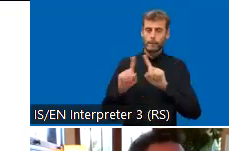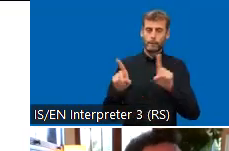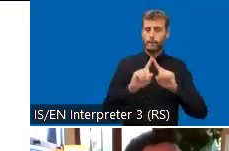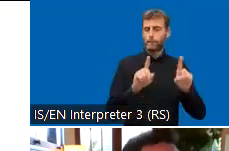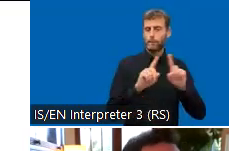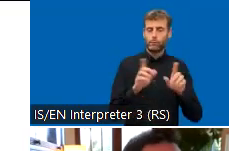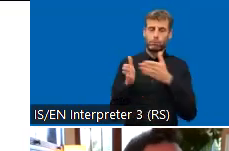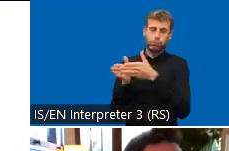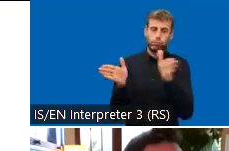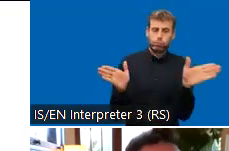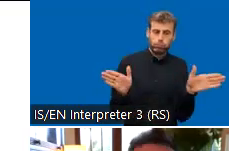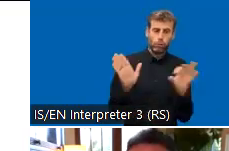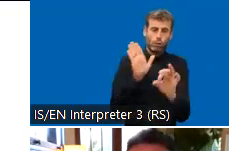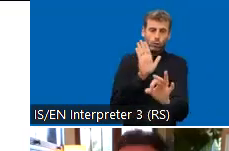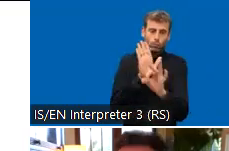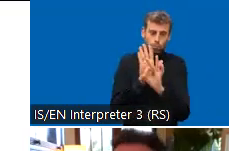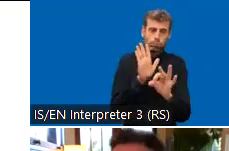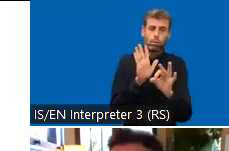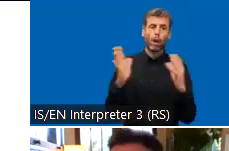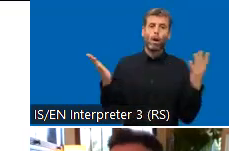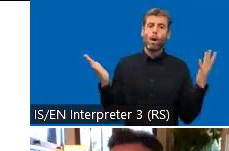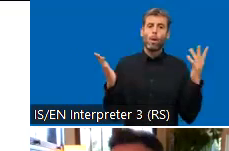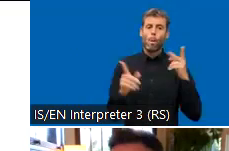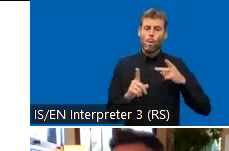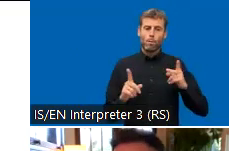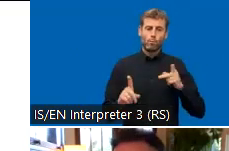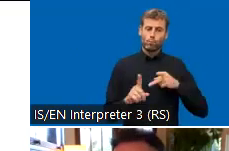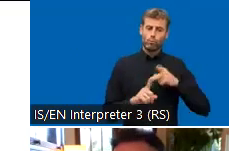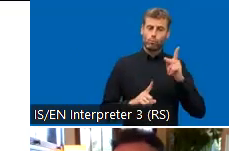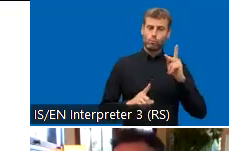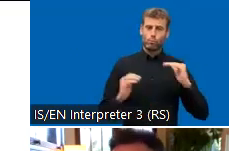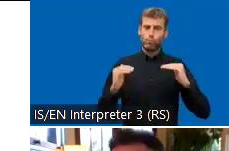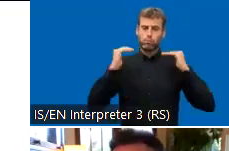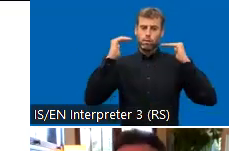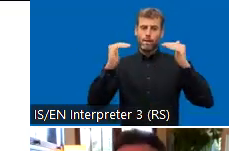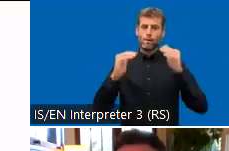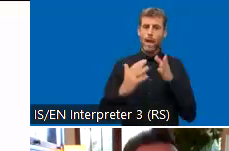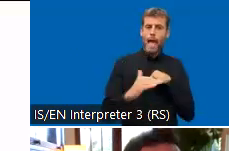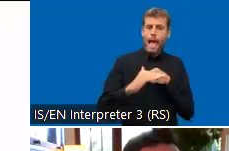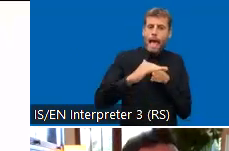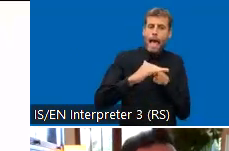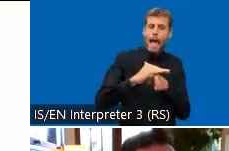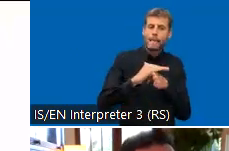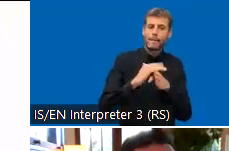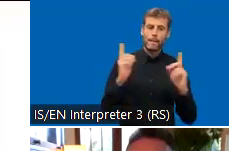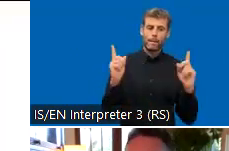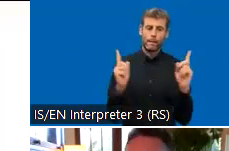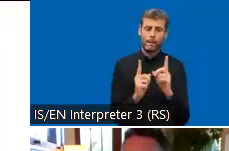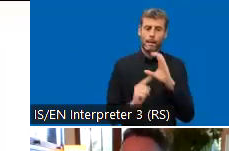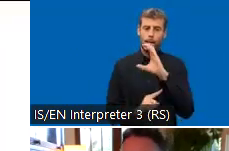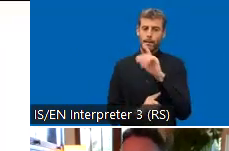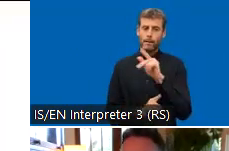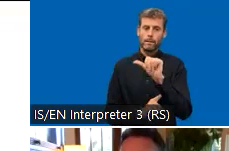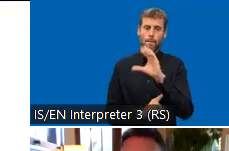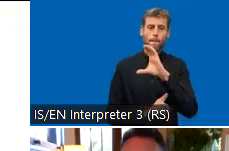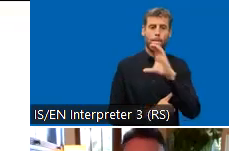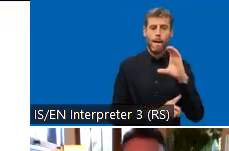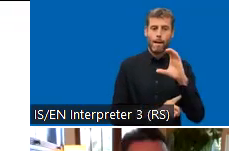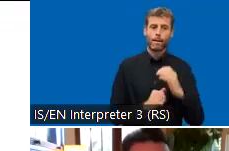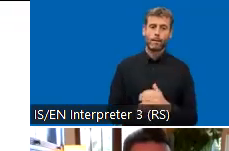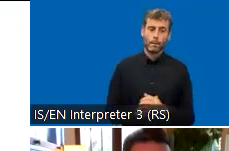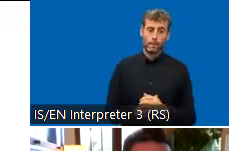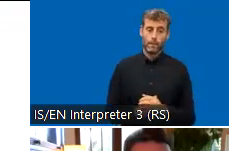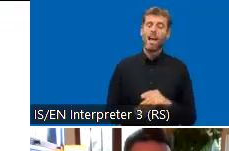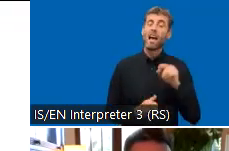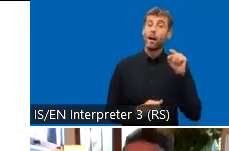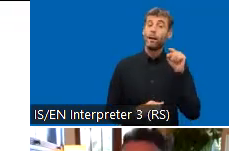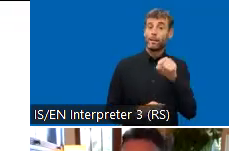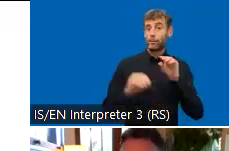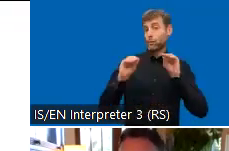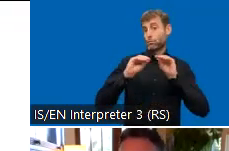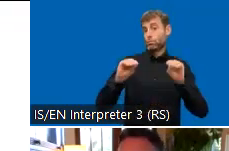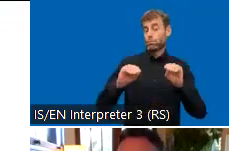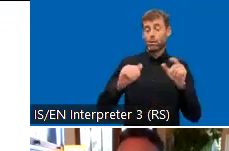professional in accessibility core competencies, CPACC. It's broad. It covers disabilities, laws